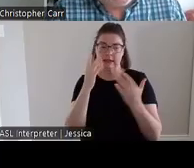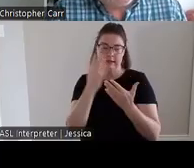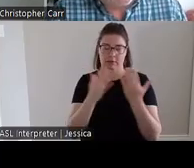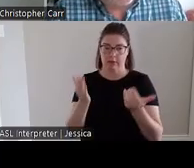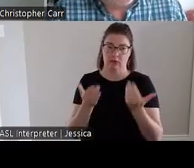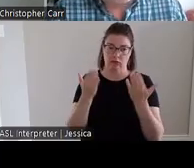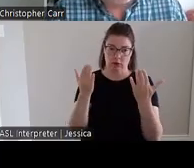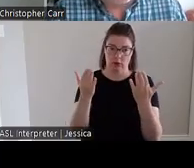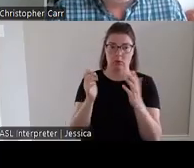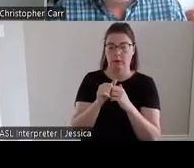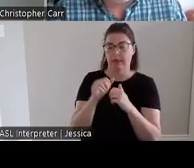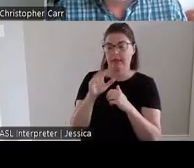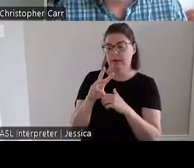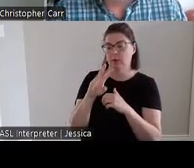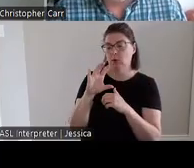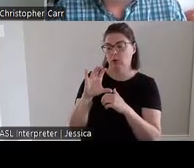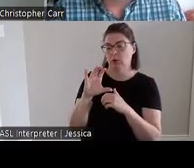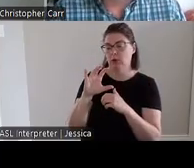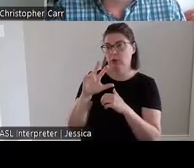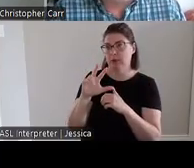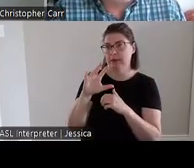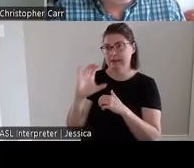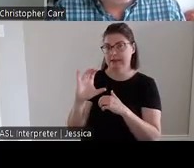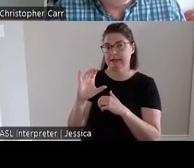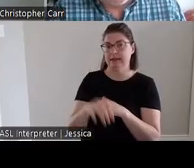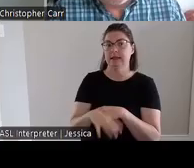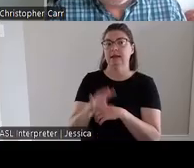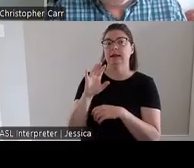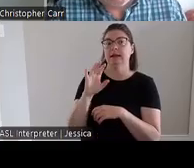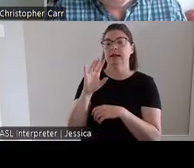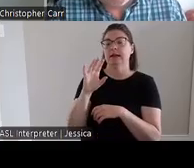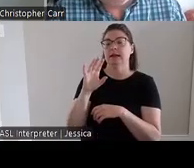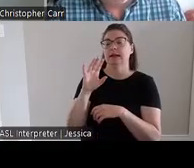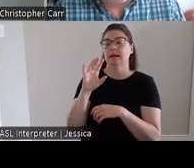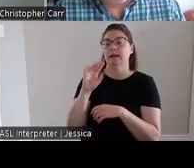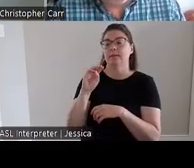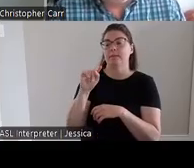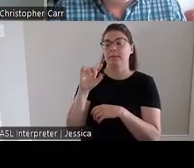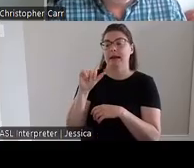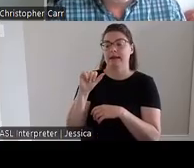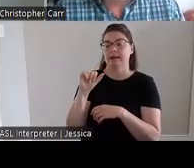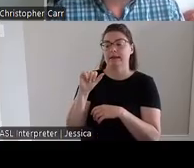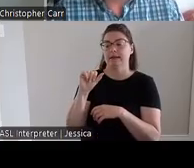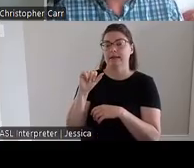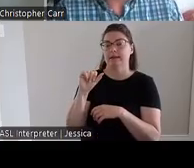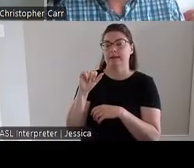in the W3C Accessibility Metadata Display Guide that Charles and Madeleine described earlier.